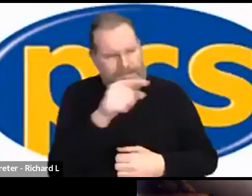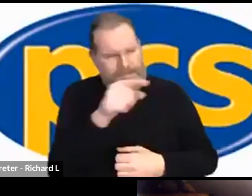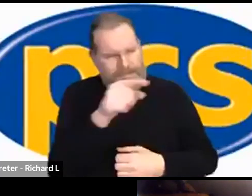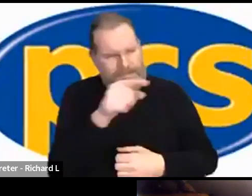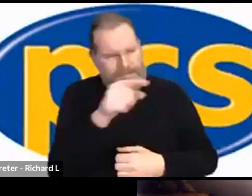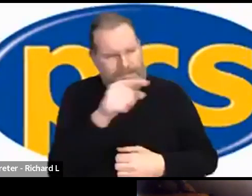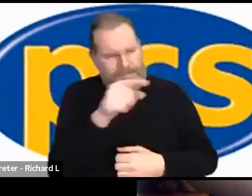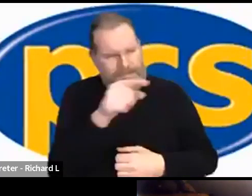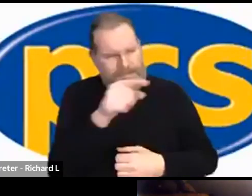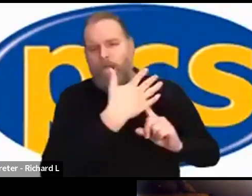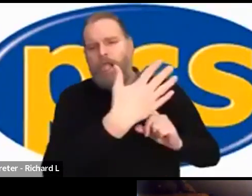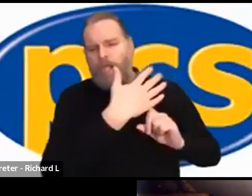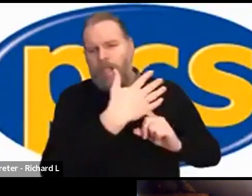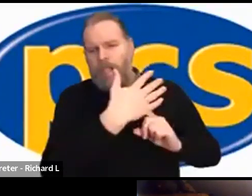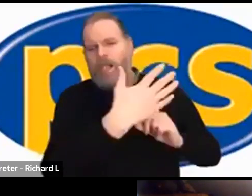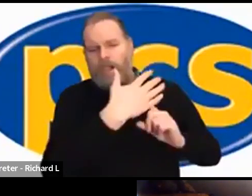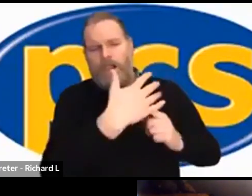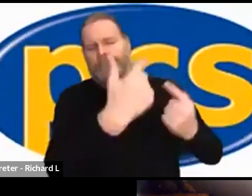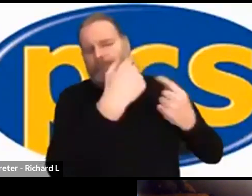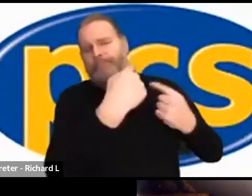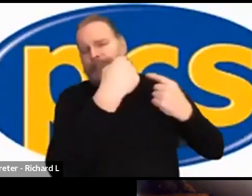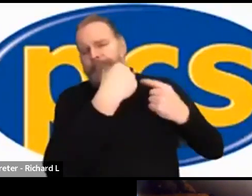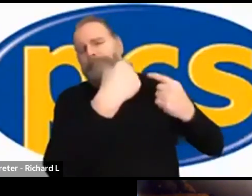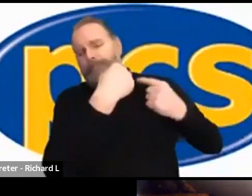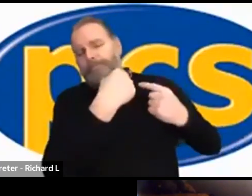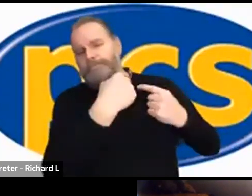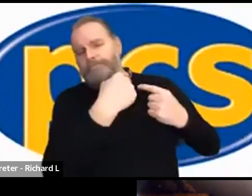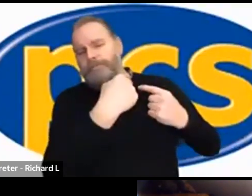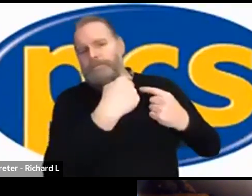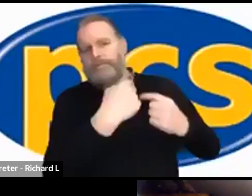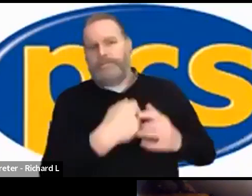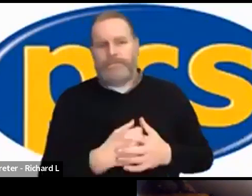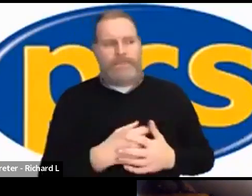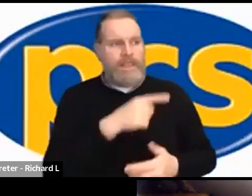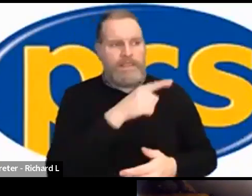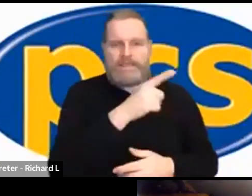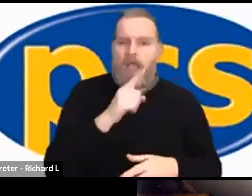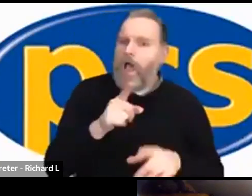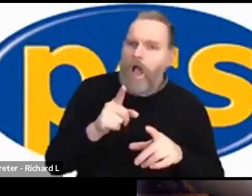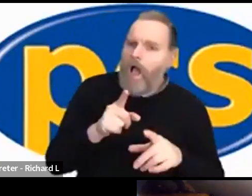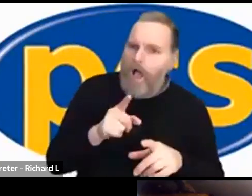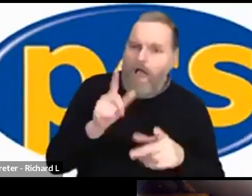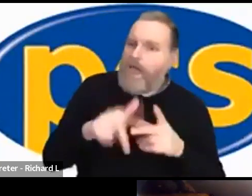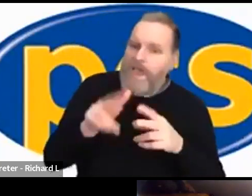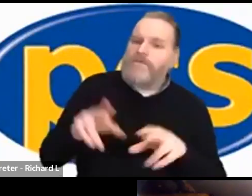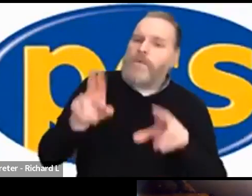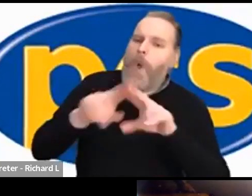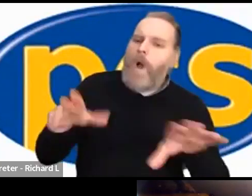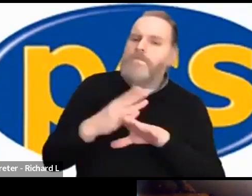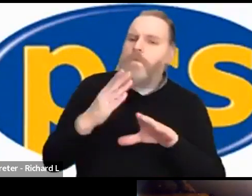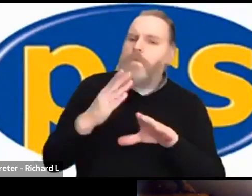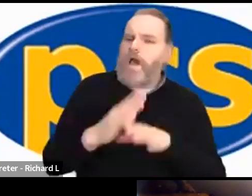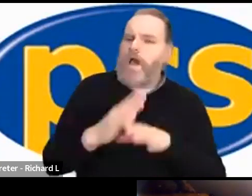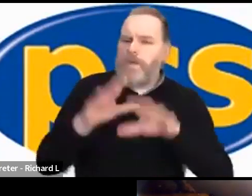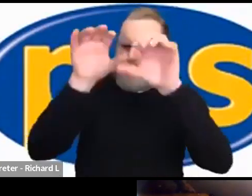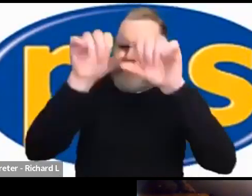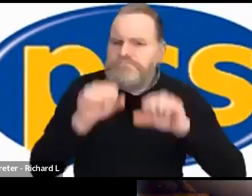you've got here is very levels of of pressure of pressure bordering on intimidation. this idea of welfare, treatment. elfare checks and everything else